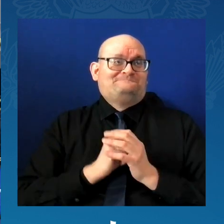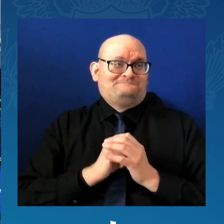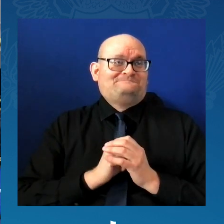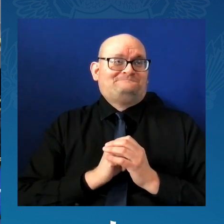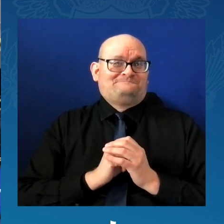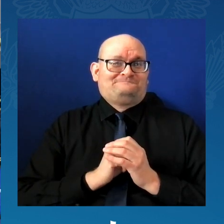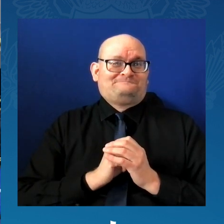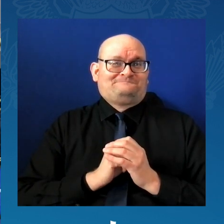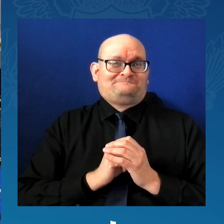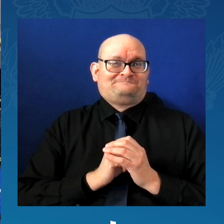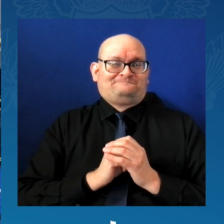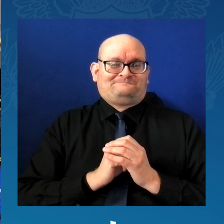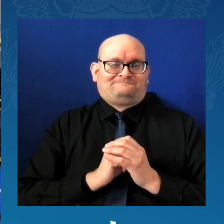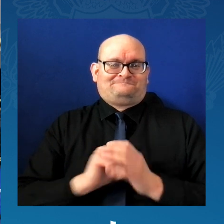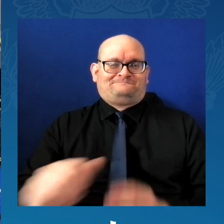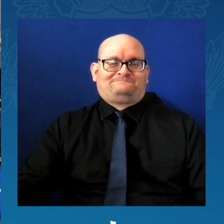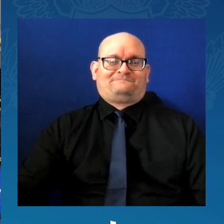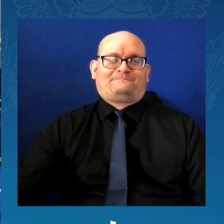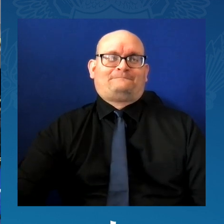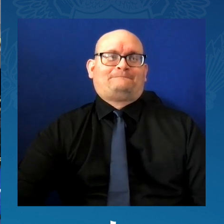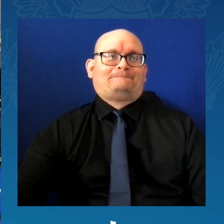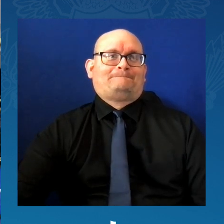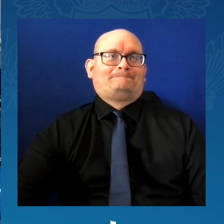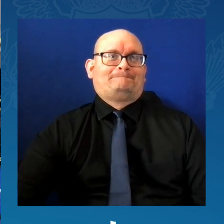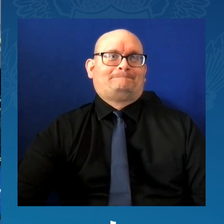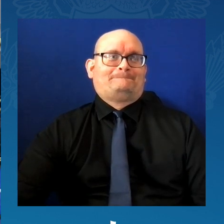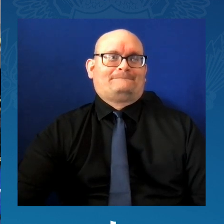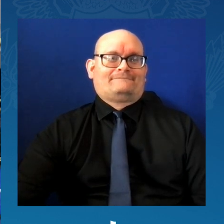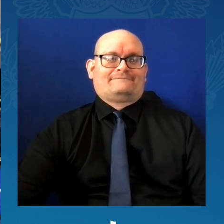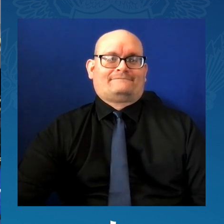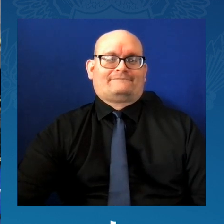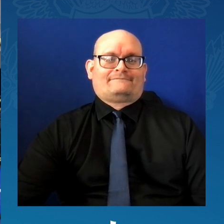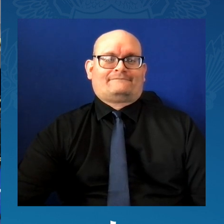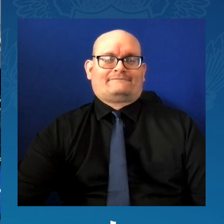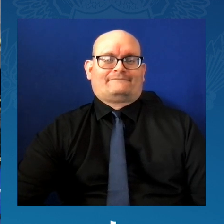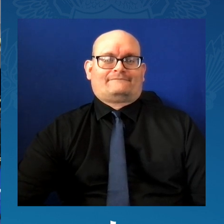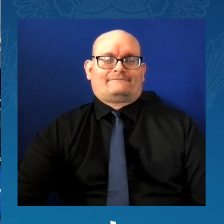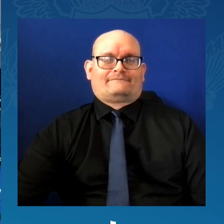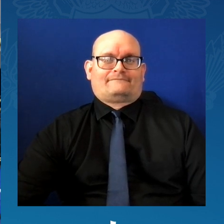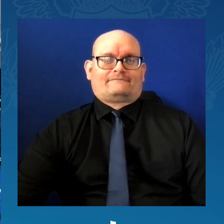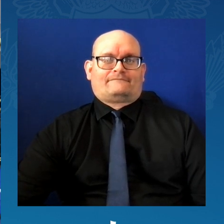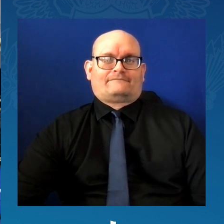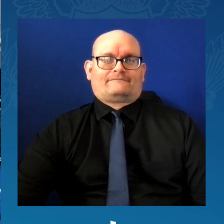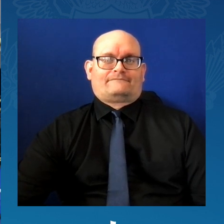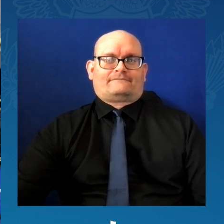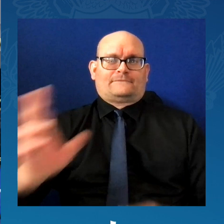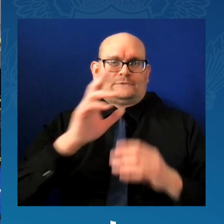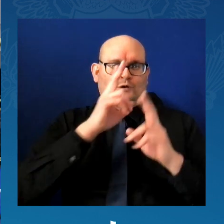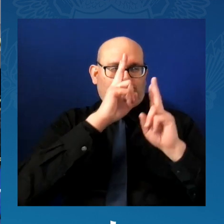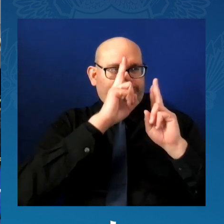Of the professions. Such a noble profession to take on a life work